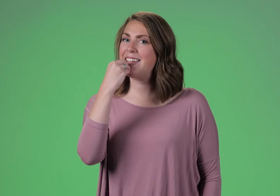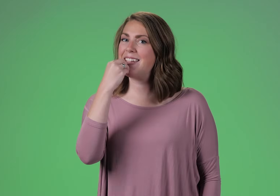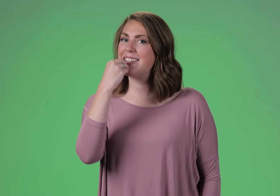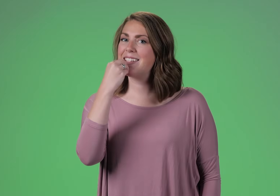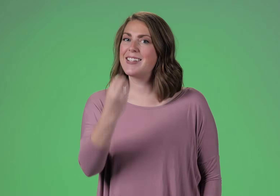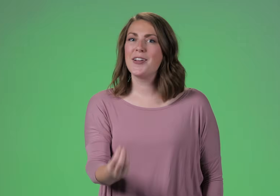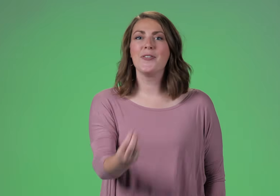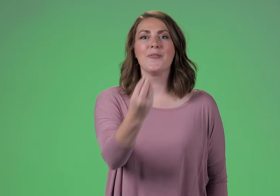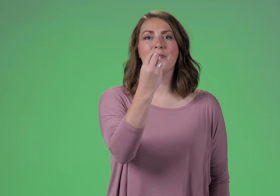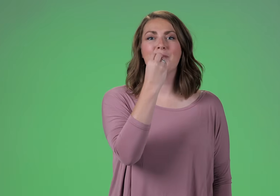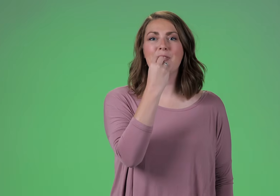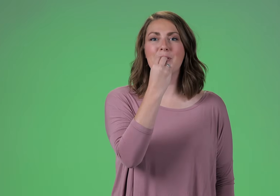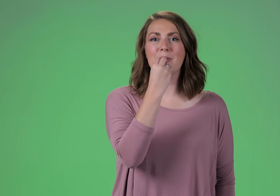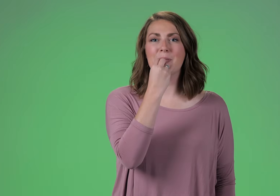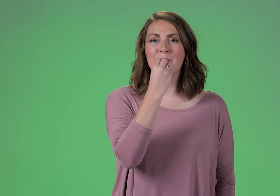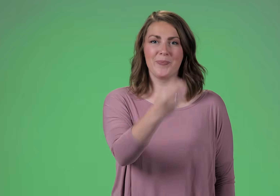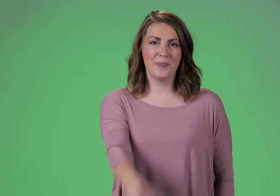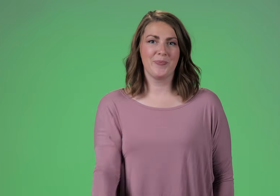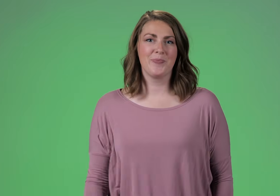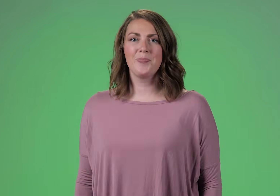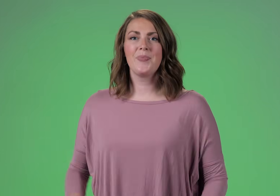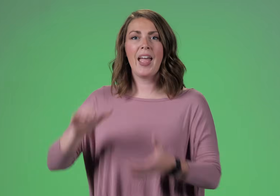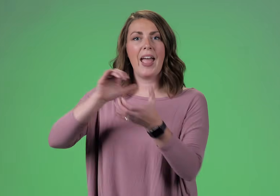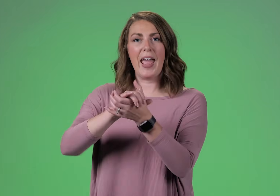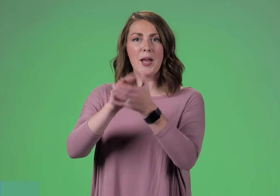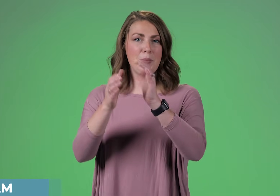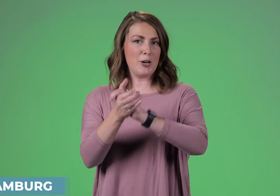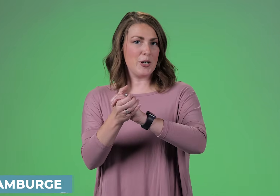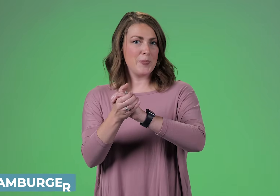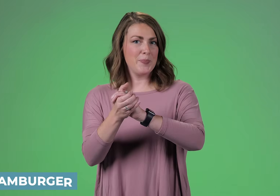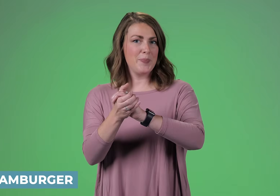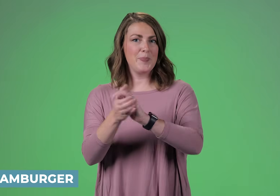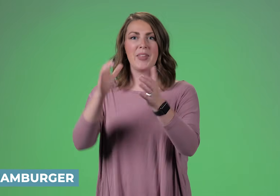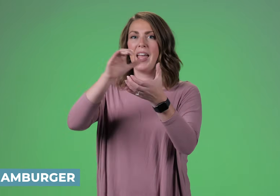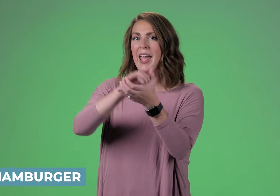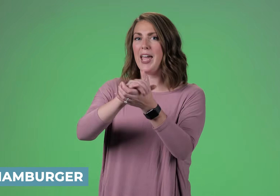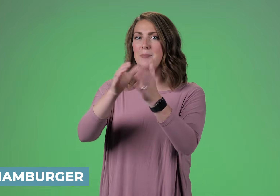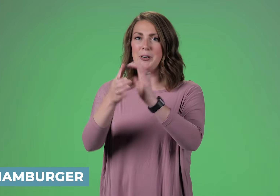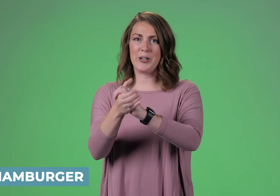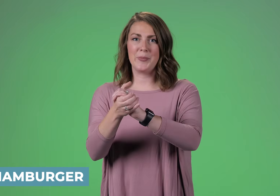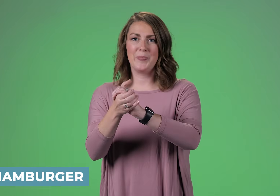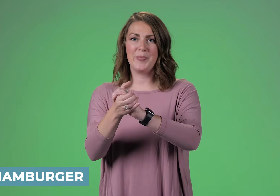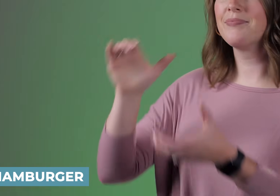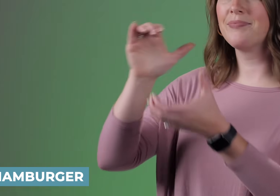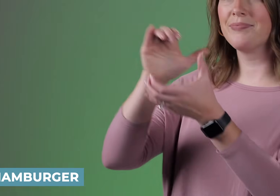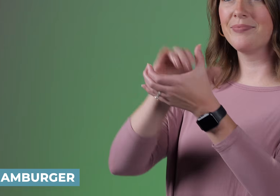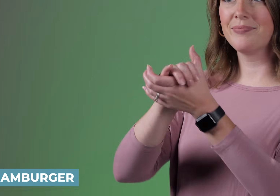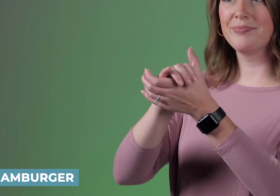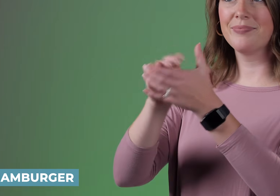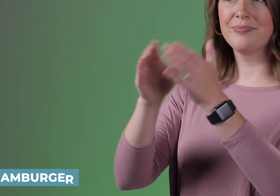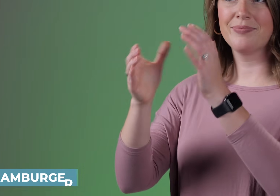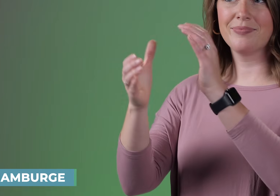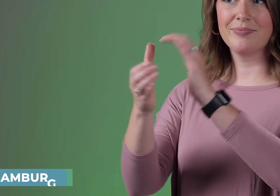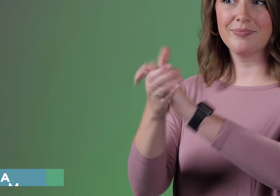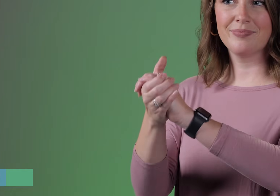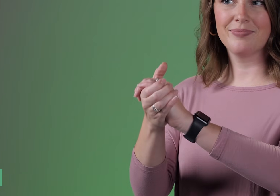EAT FOOD HAMBURGER HAMBURGER It's like you're making the hamburger patty.